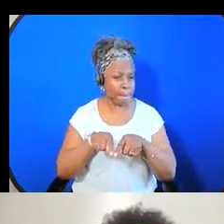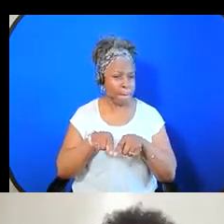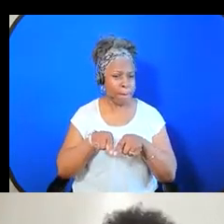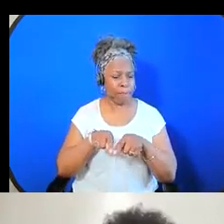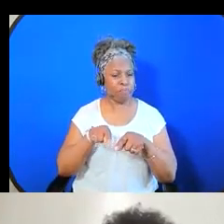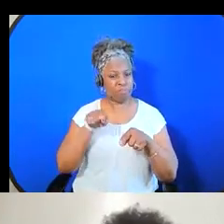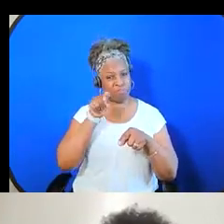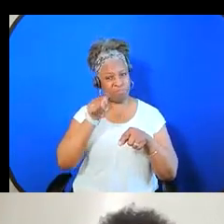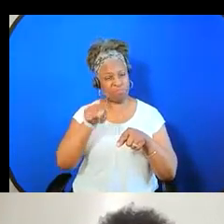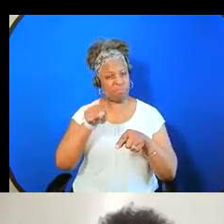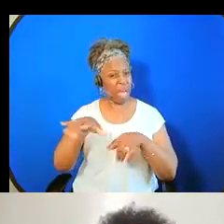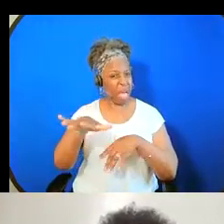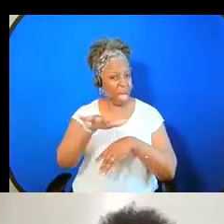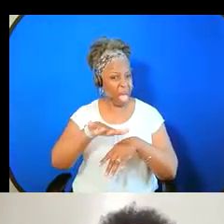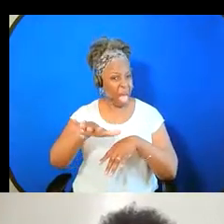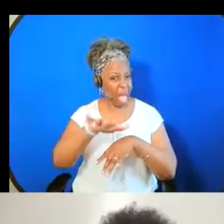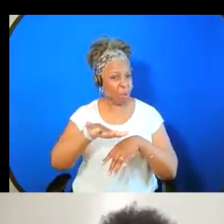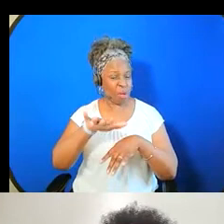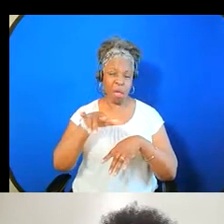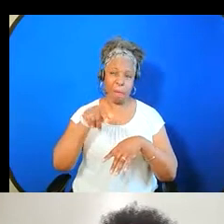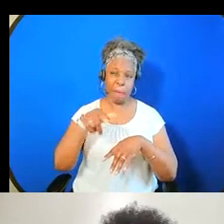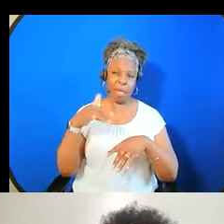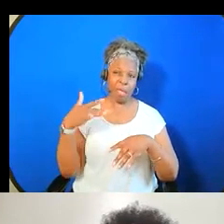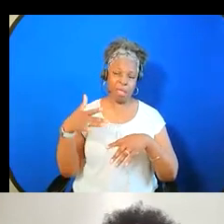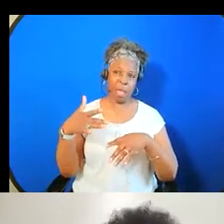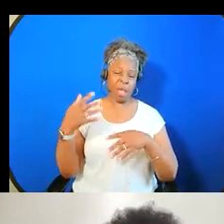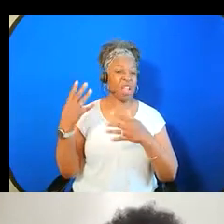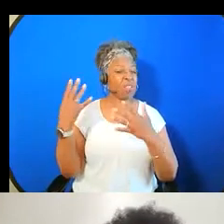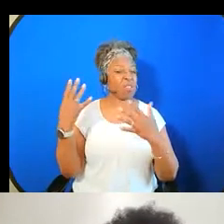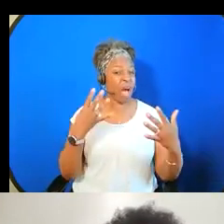and this has been a laundry space since 1949, when it was built.